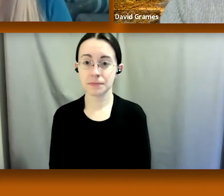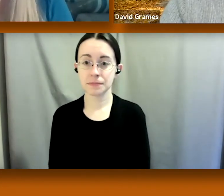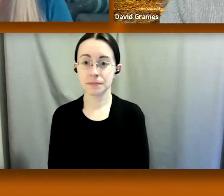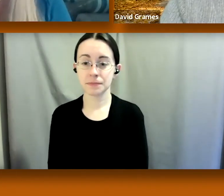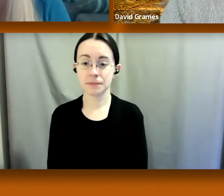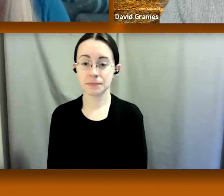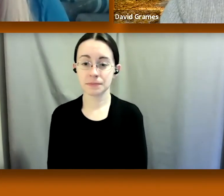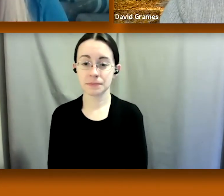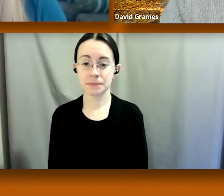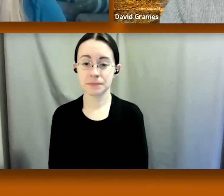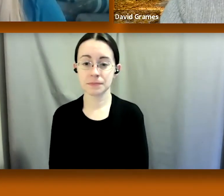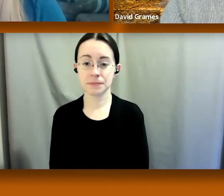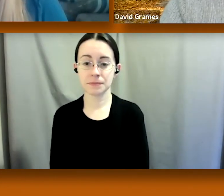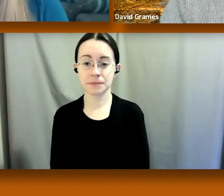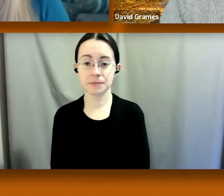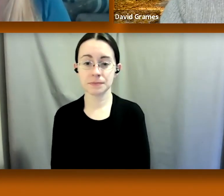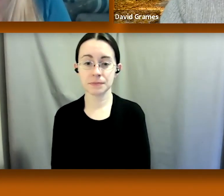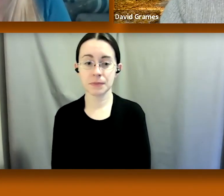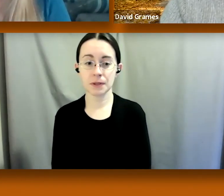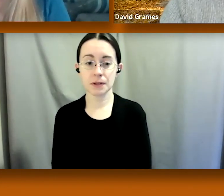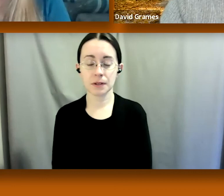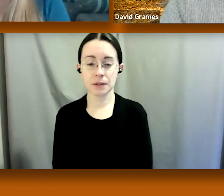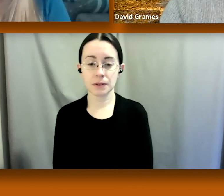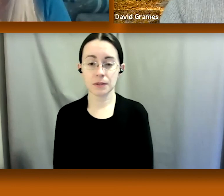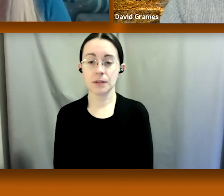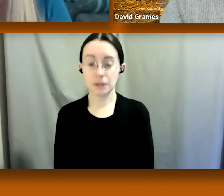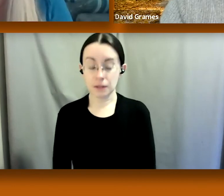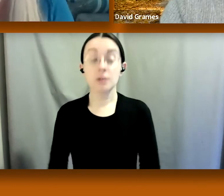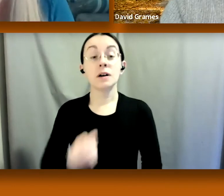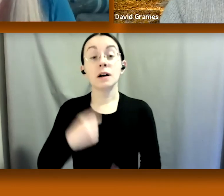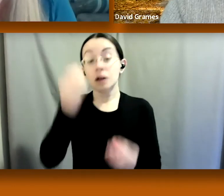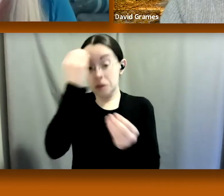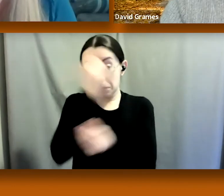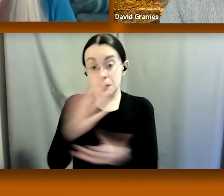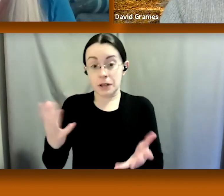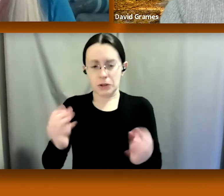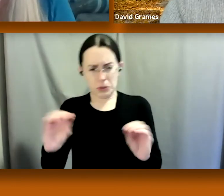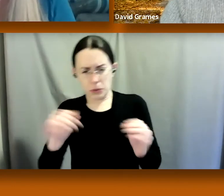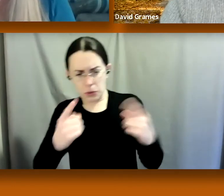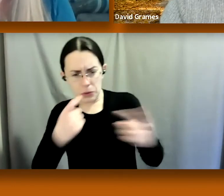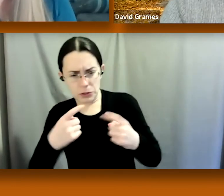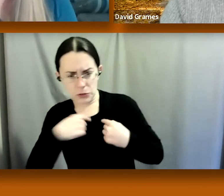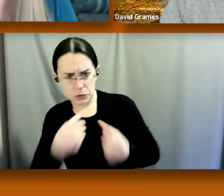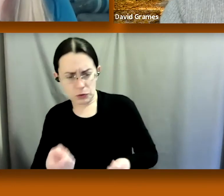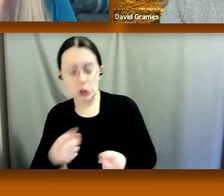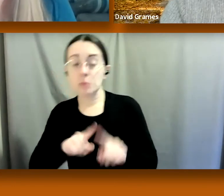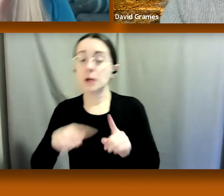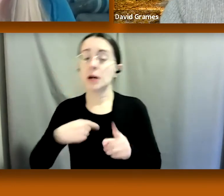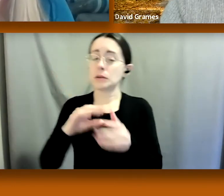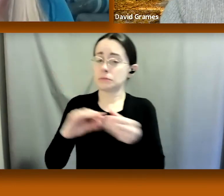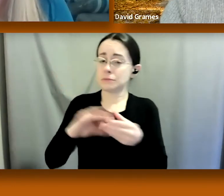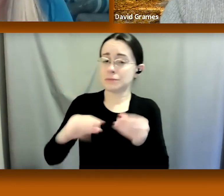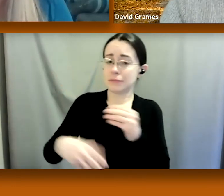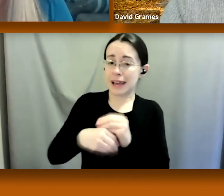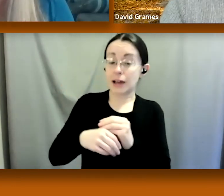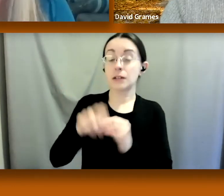I do want to note as well-- I see no questions yet-- but David's slides all had a title--